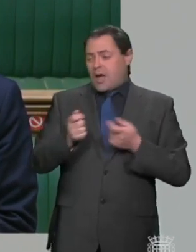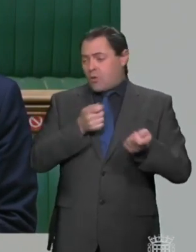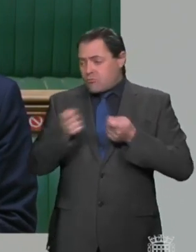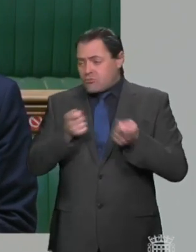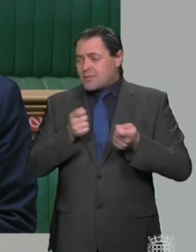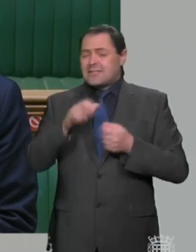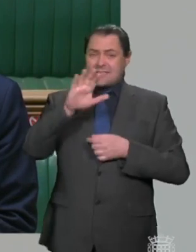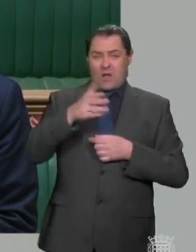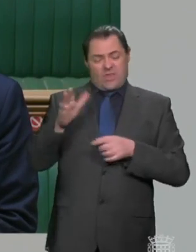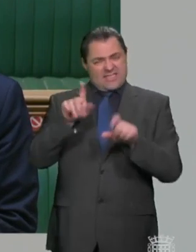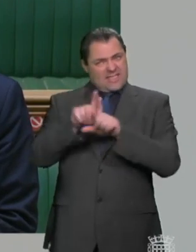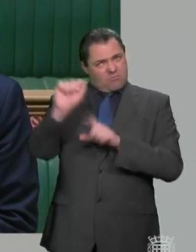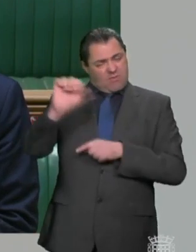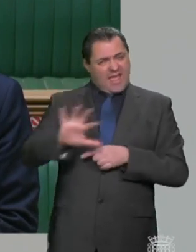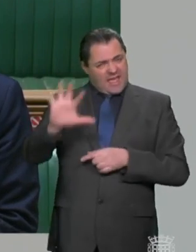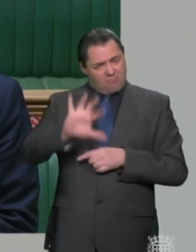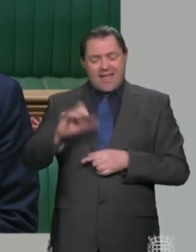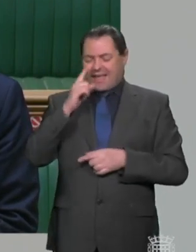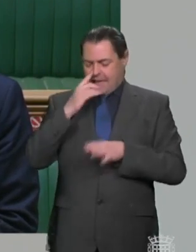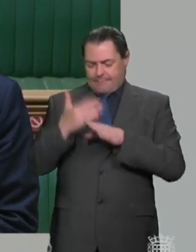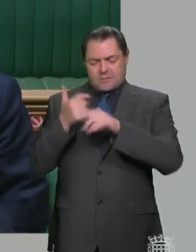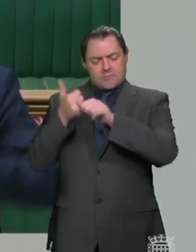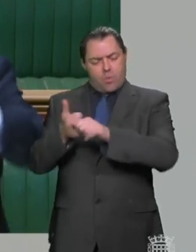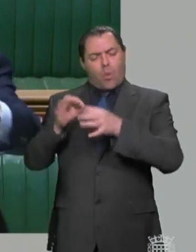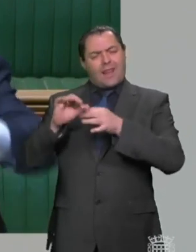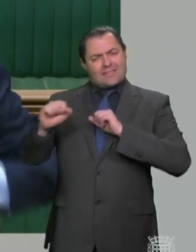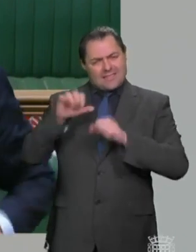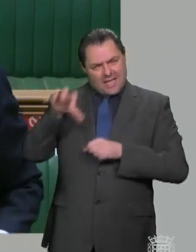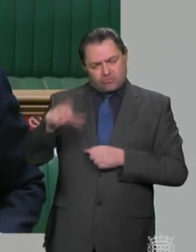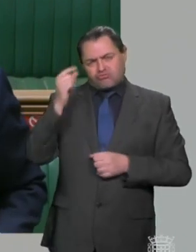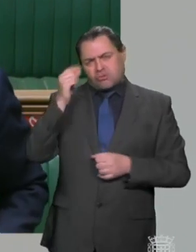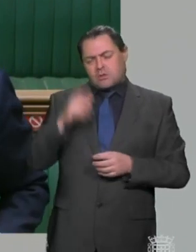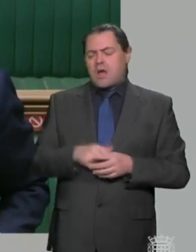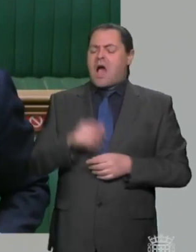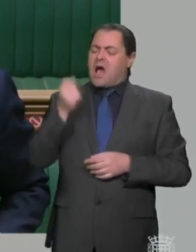are able to offer business support to their stations. I understand the point he makes about